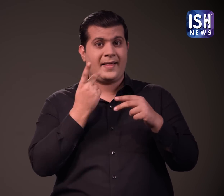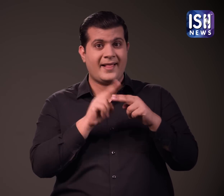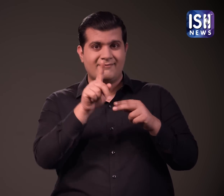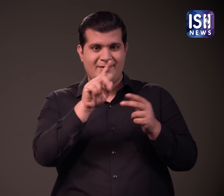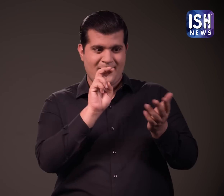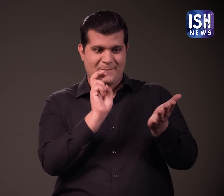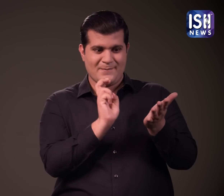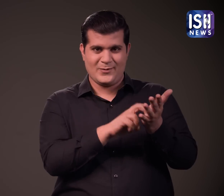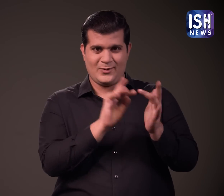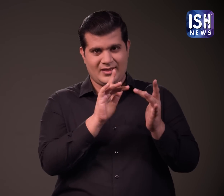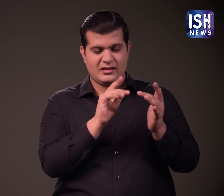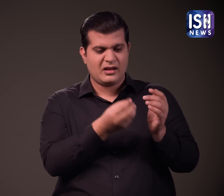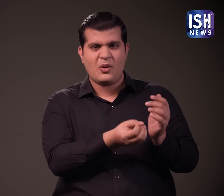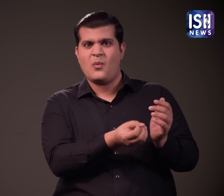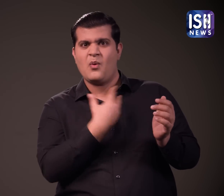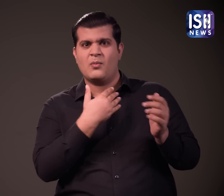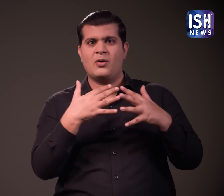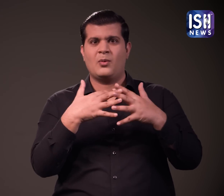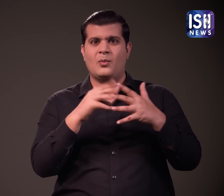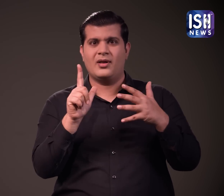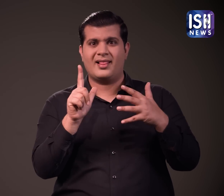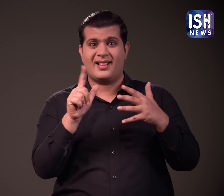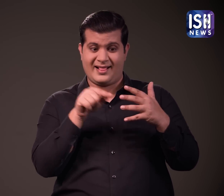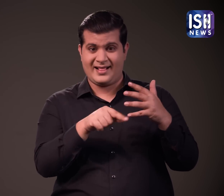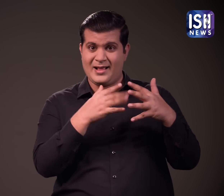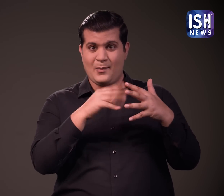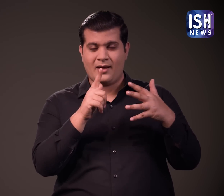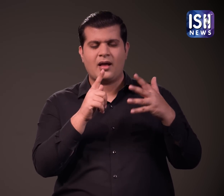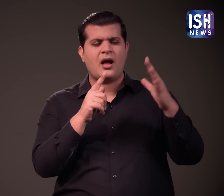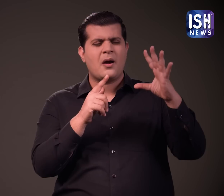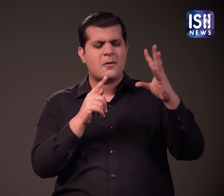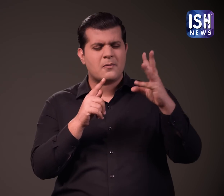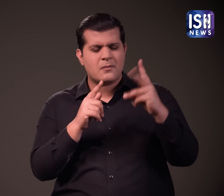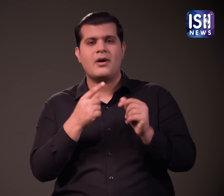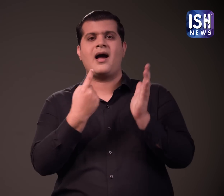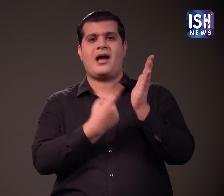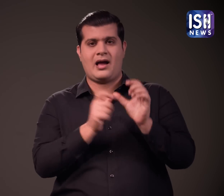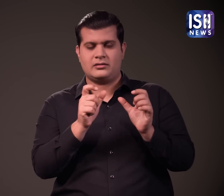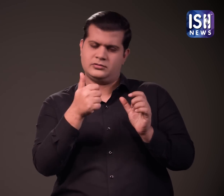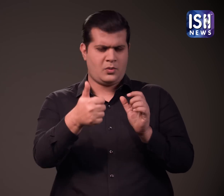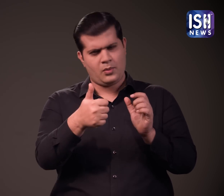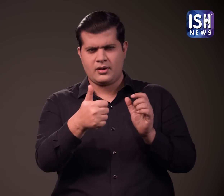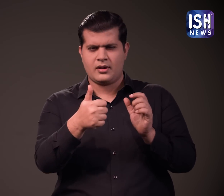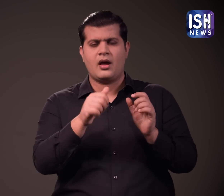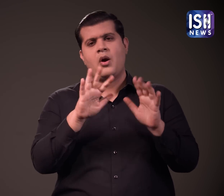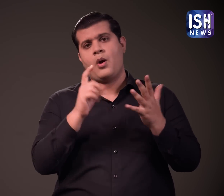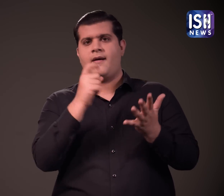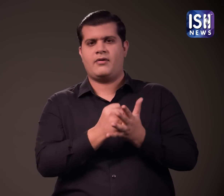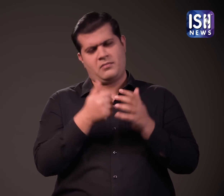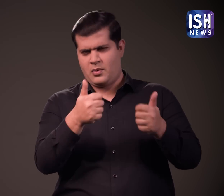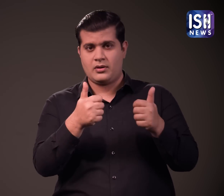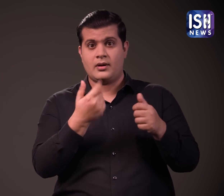If while booking you have a waitlisted ticket, which may eventually get confirmed or may be in RAC.